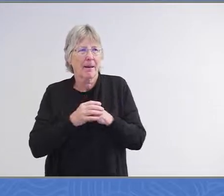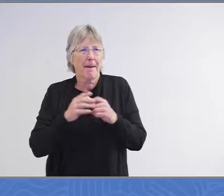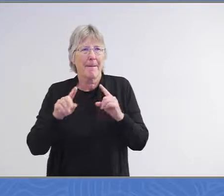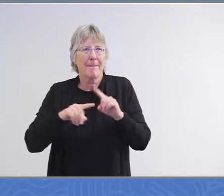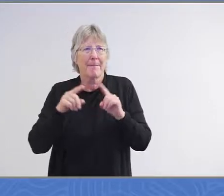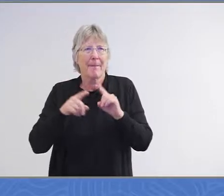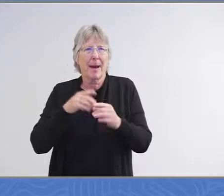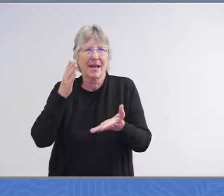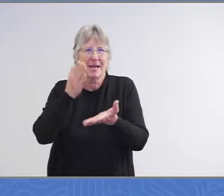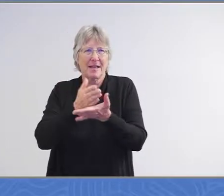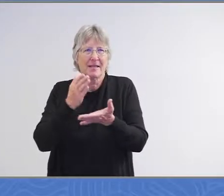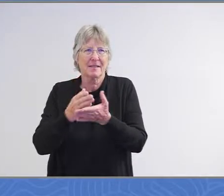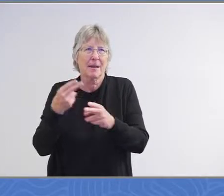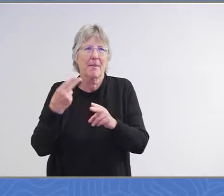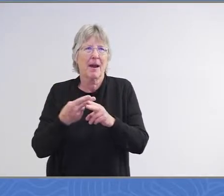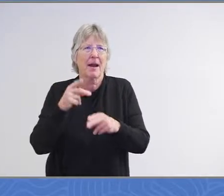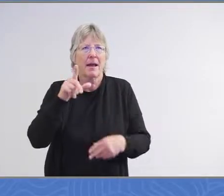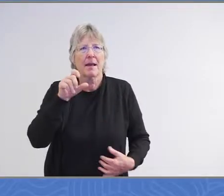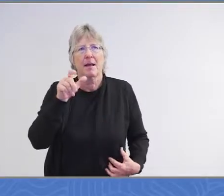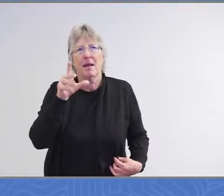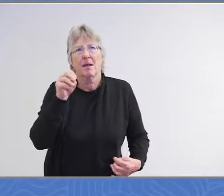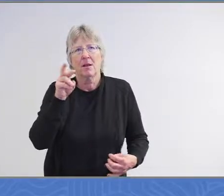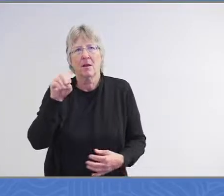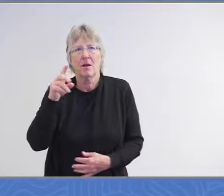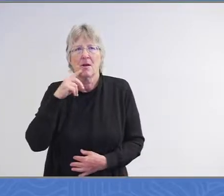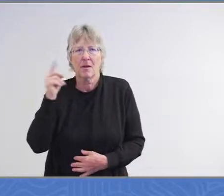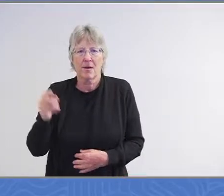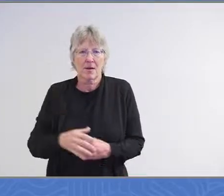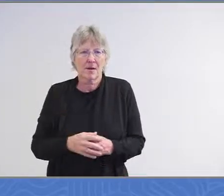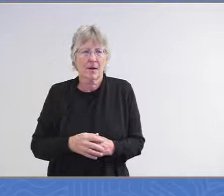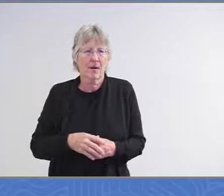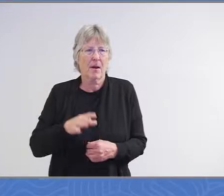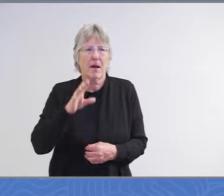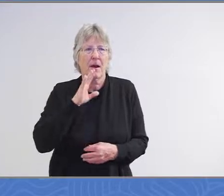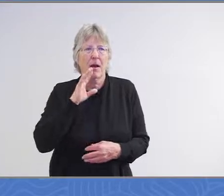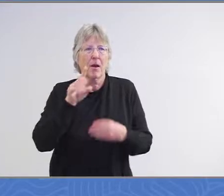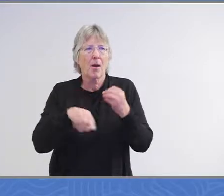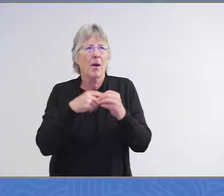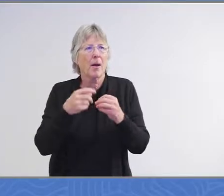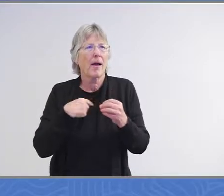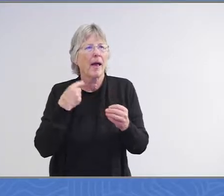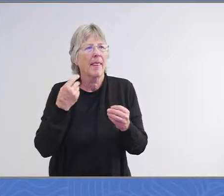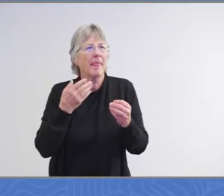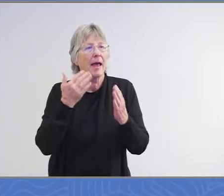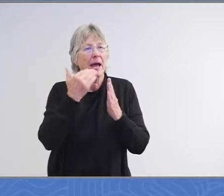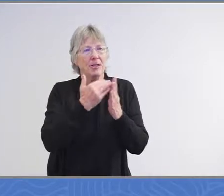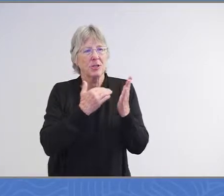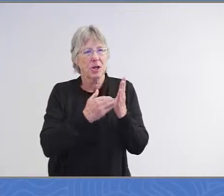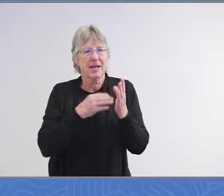My name is Lenore Vegas and I am leaving a comment regarding teachers going back to teach in person.